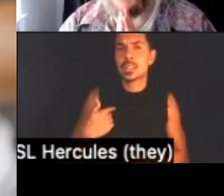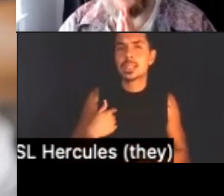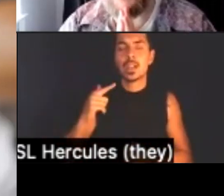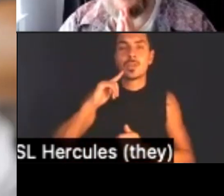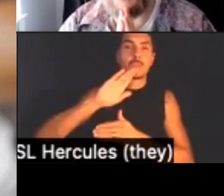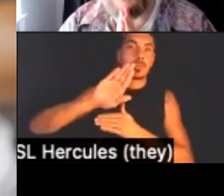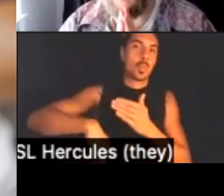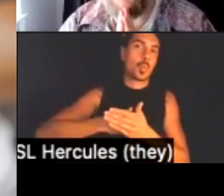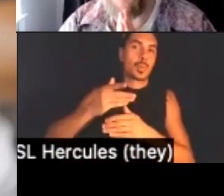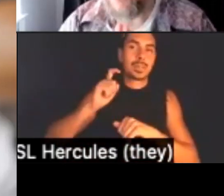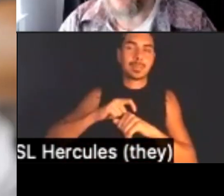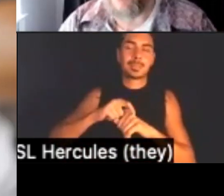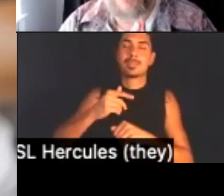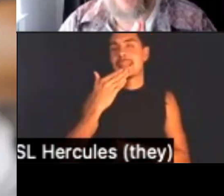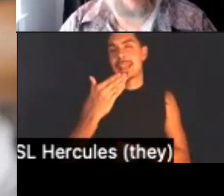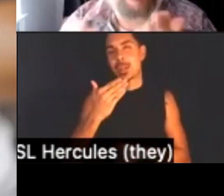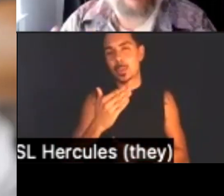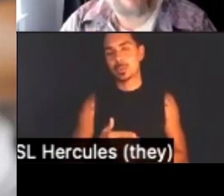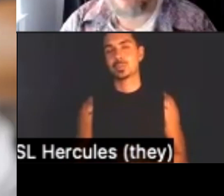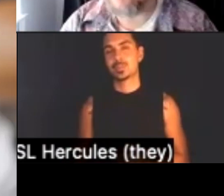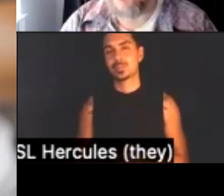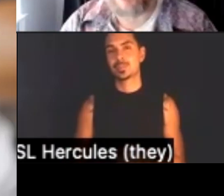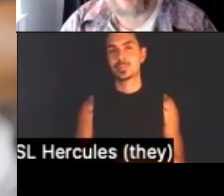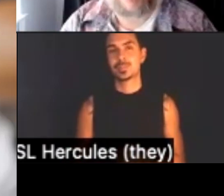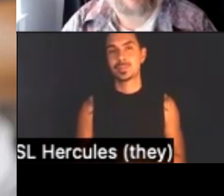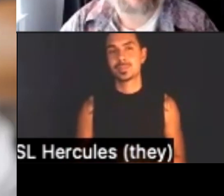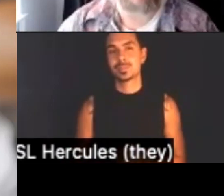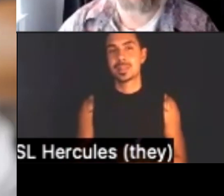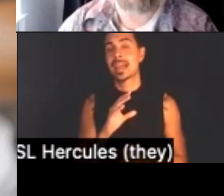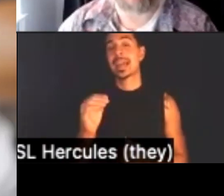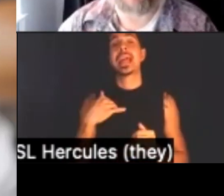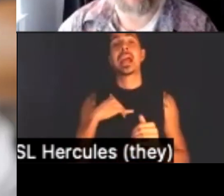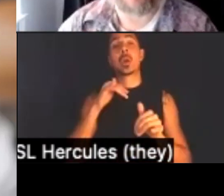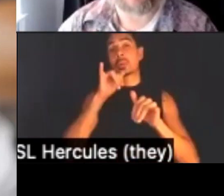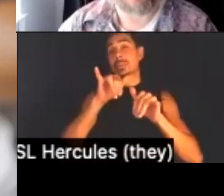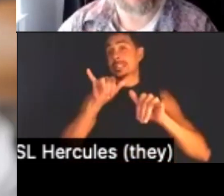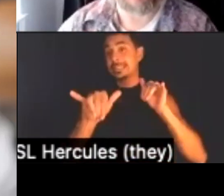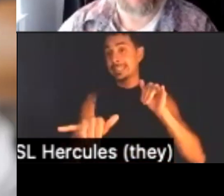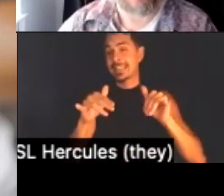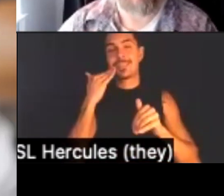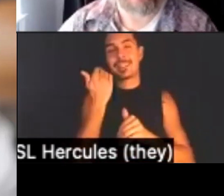So thank you and I will totally stay here if folks have questions.